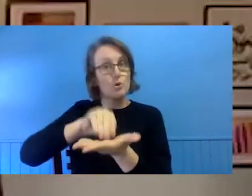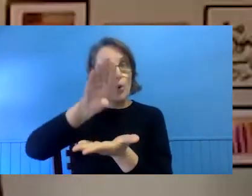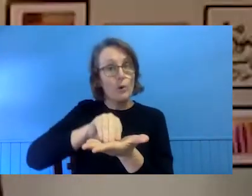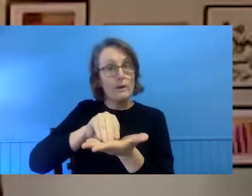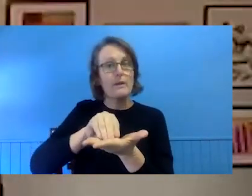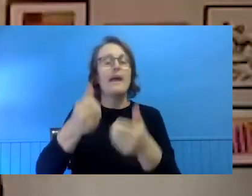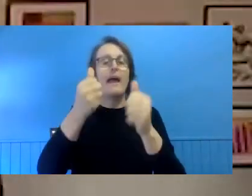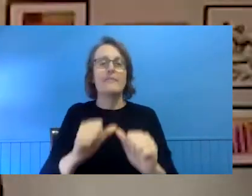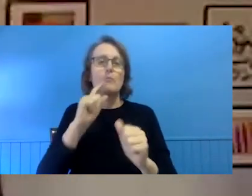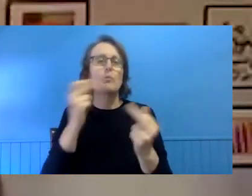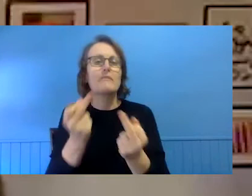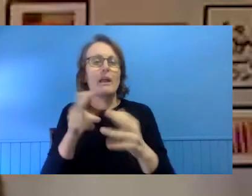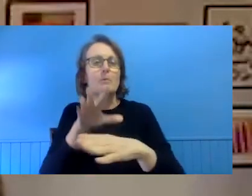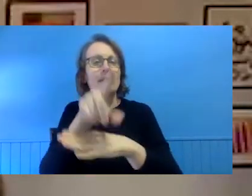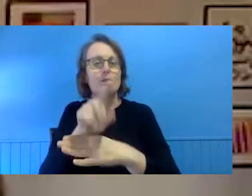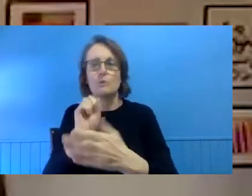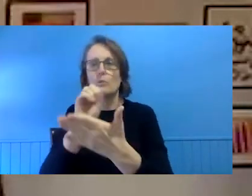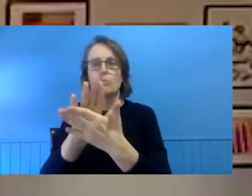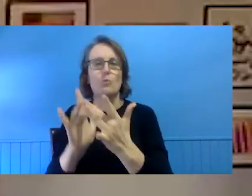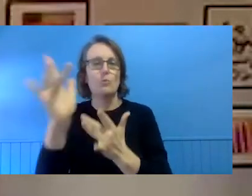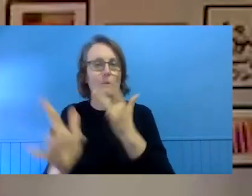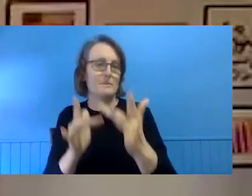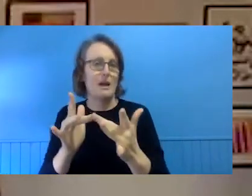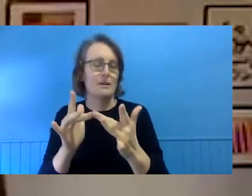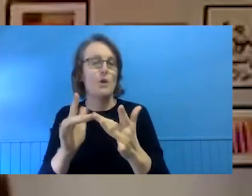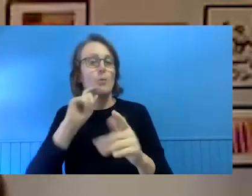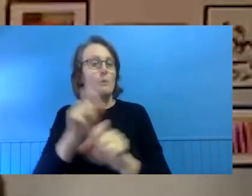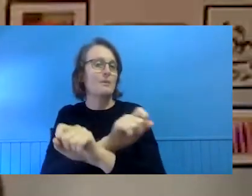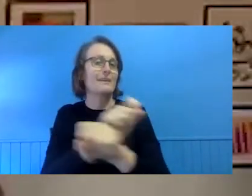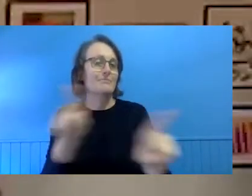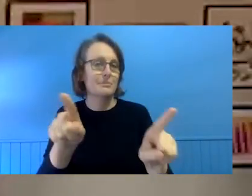mid-next week. We'll send you this video, along with the PowerPoint and